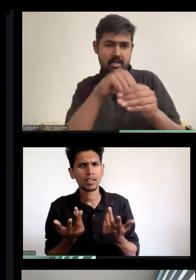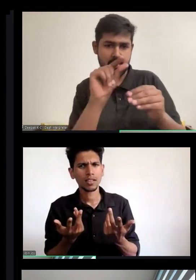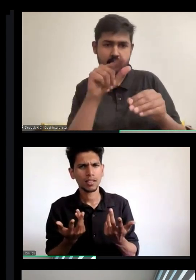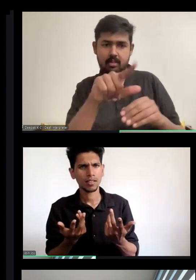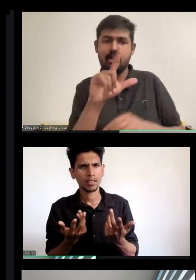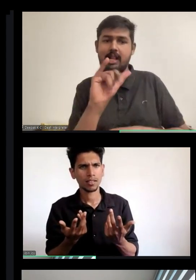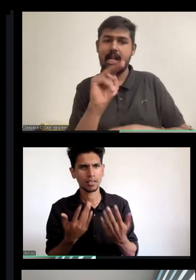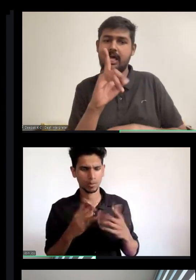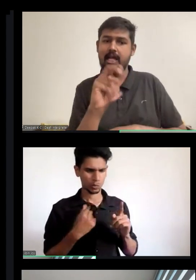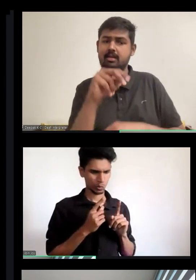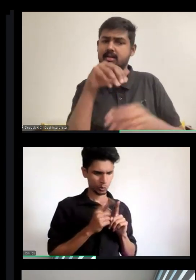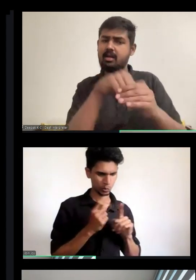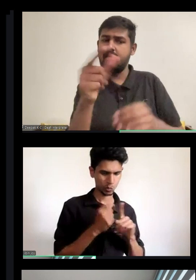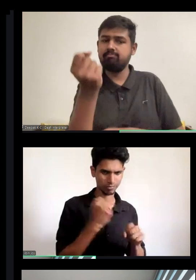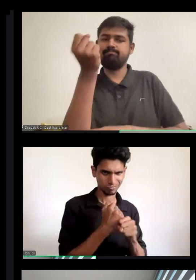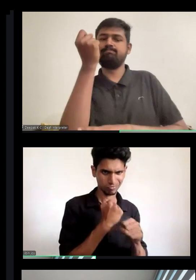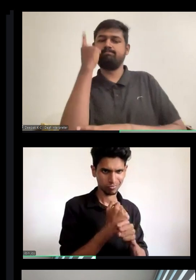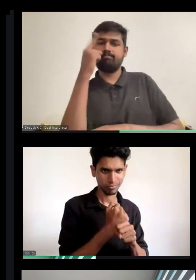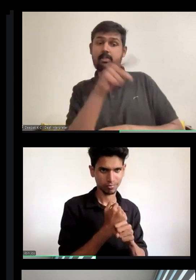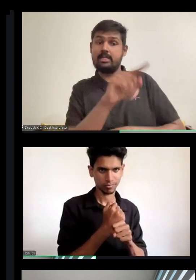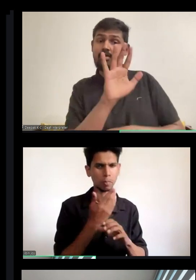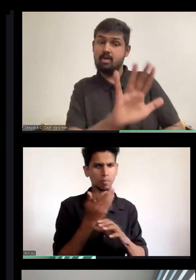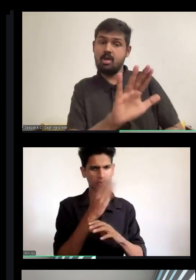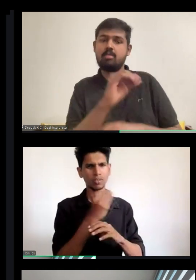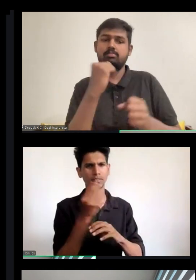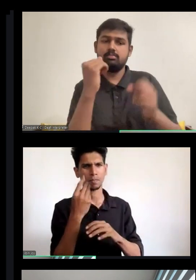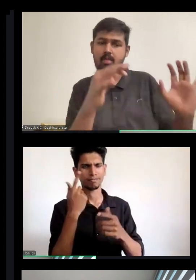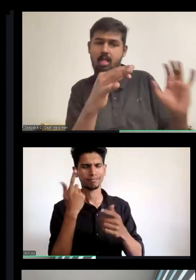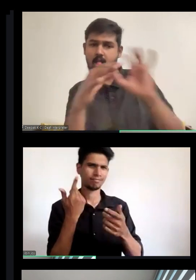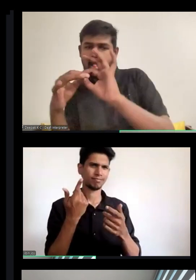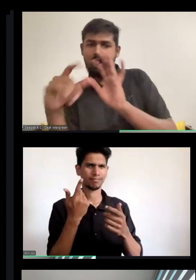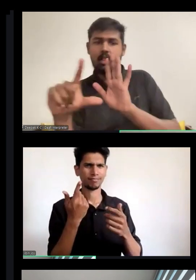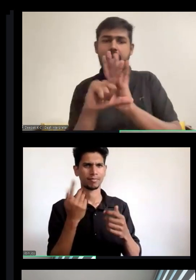I have just mentioned some roles and what we could do in those roles.